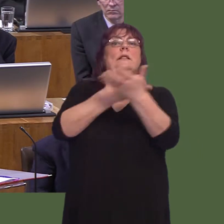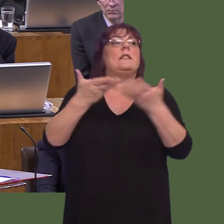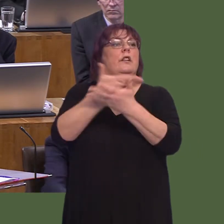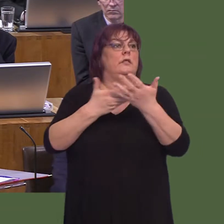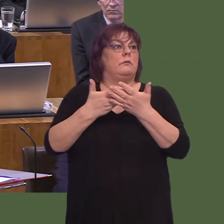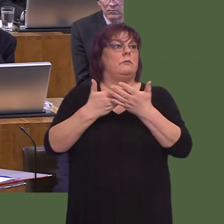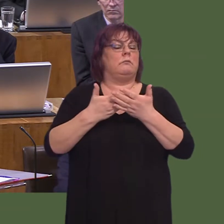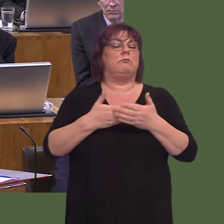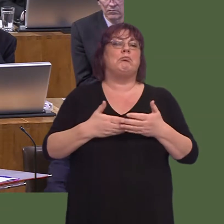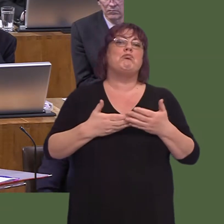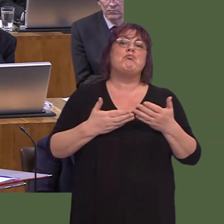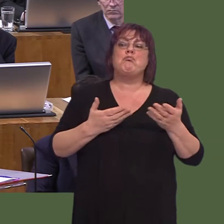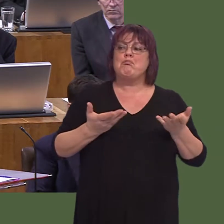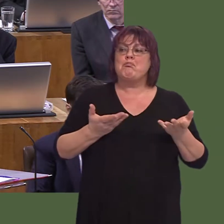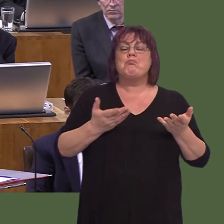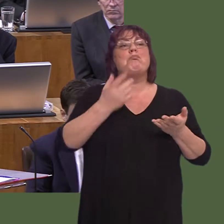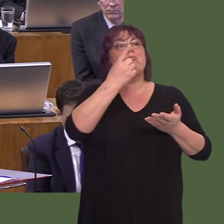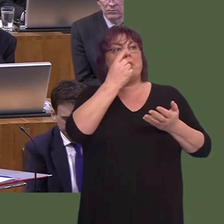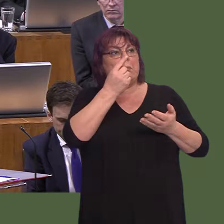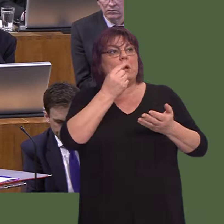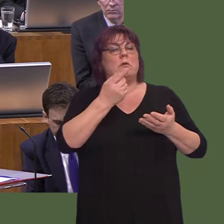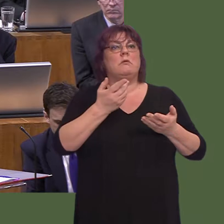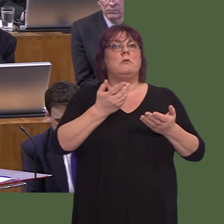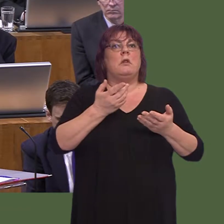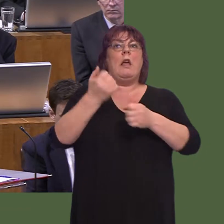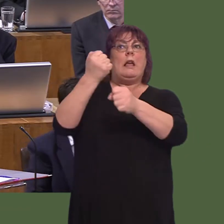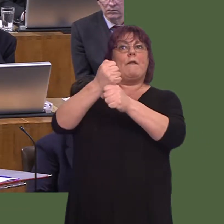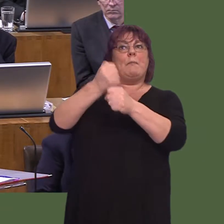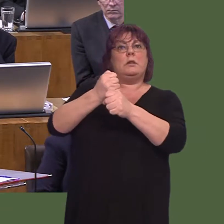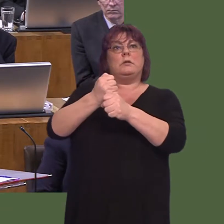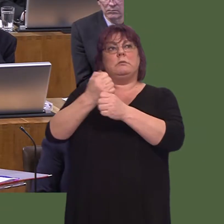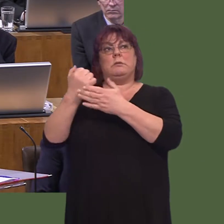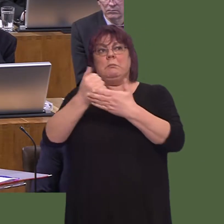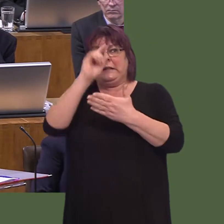It's true to say that there may come a point when there will need to be a decision by Government, but that point has not yet been reached.